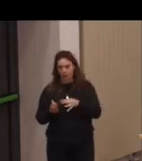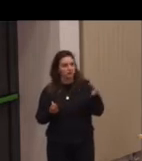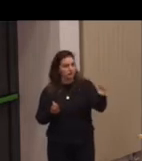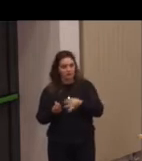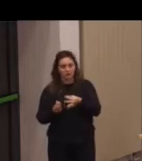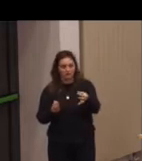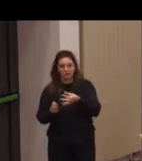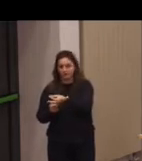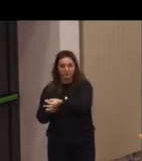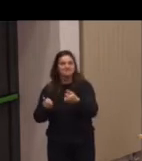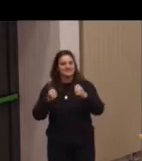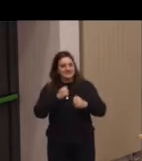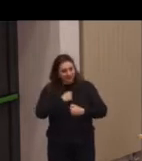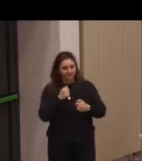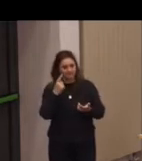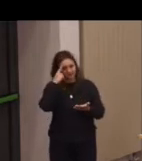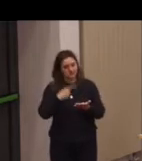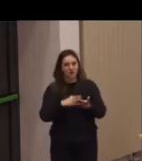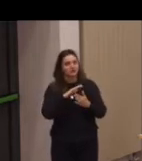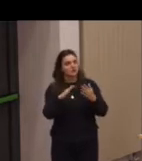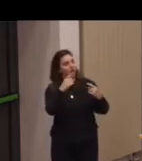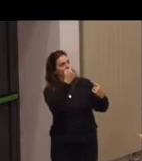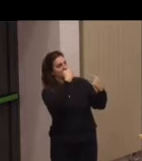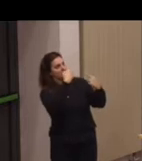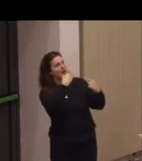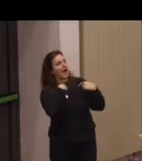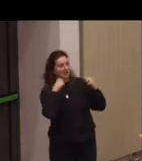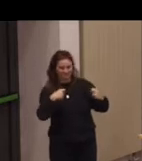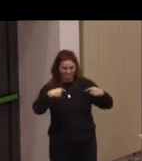well. So what Unicef did in Syria, they had a cash